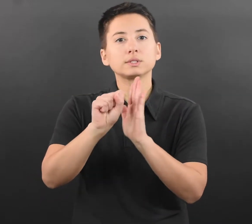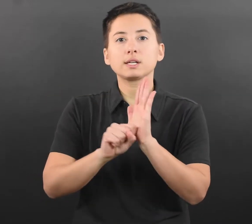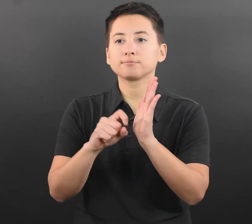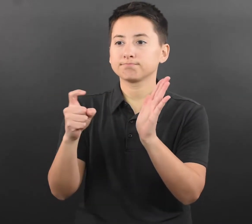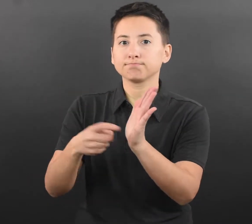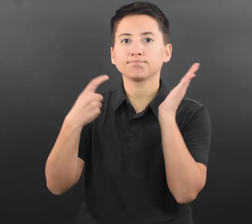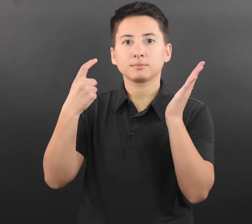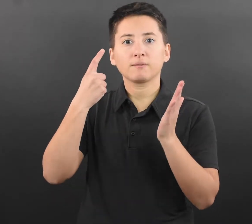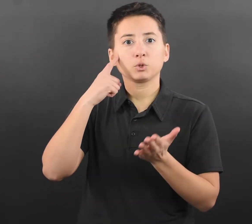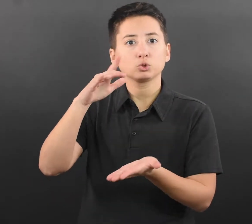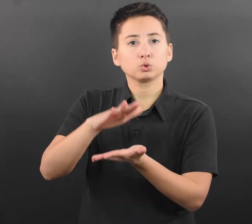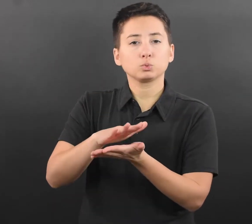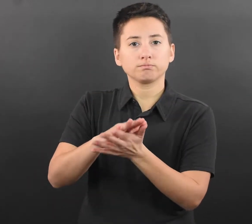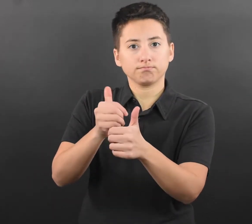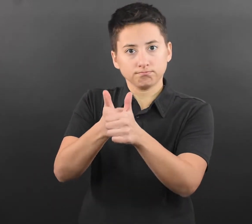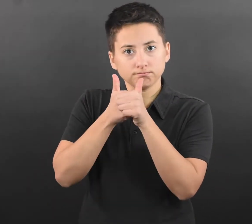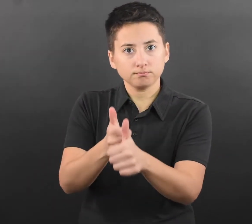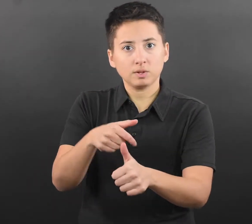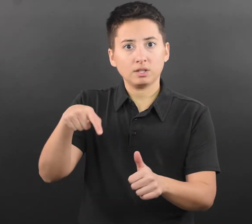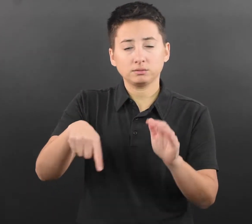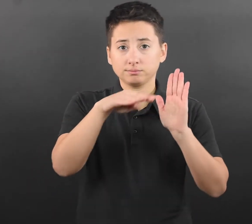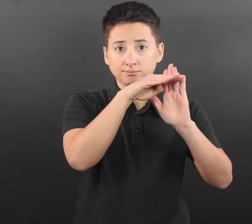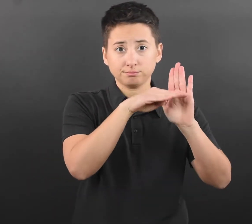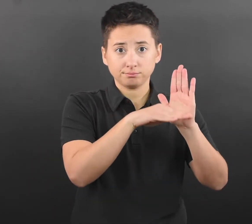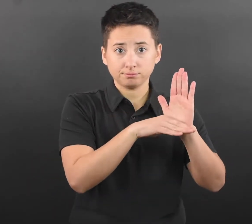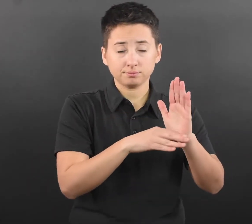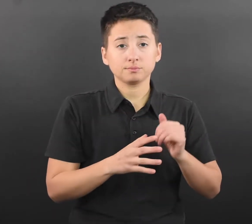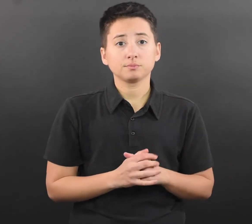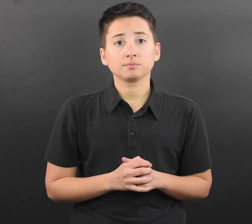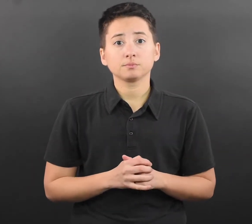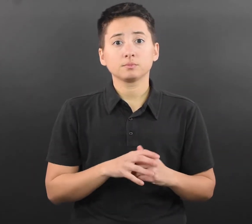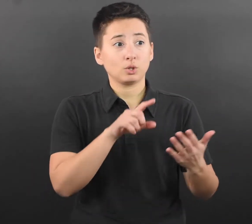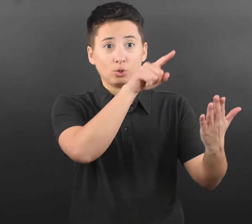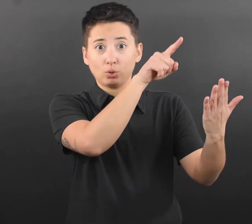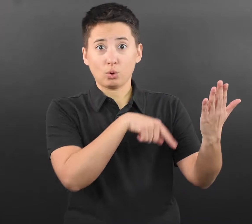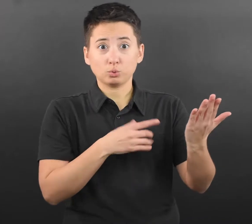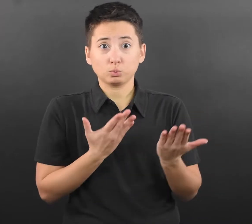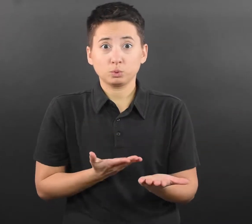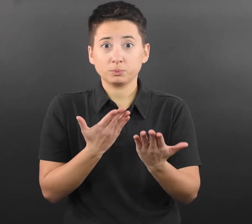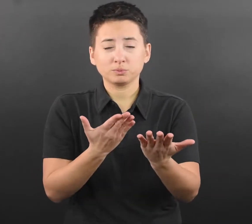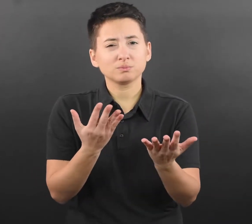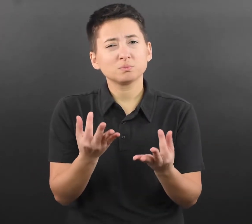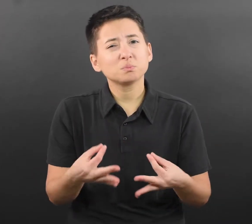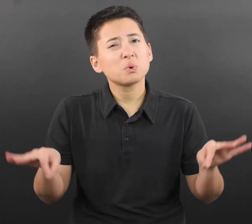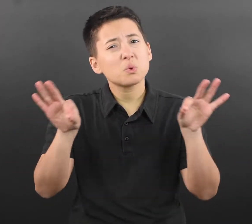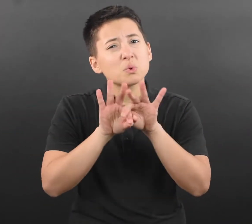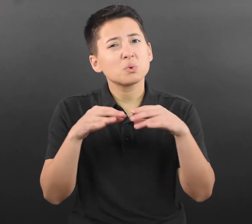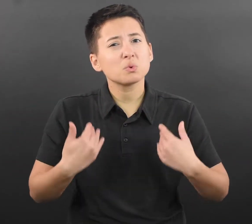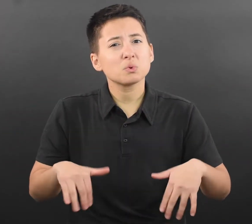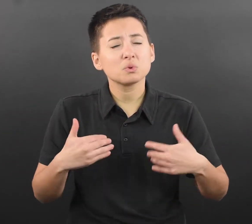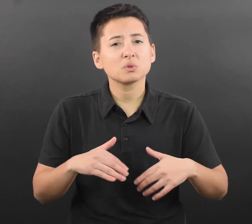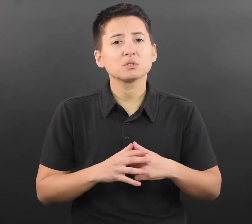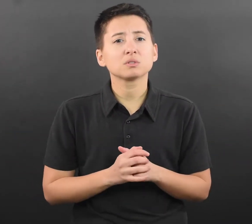these measures are important and represent the most current science-based best practices